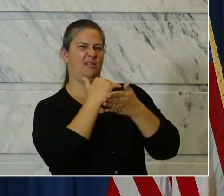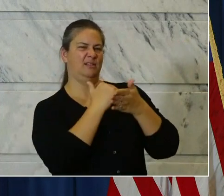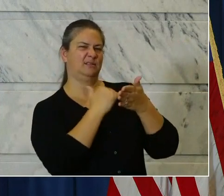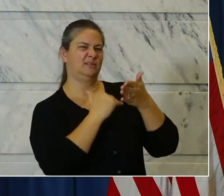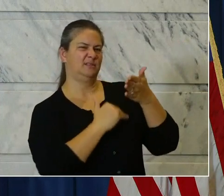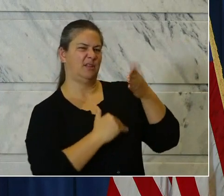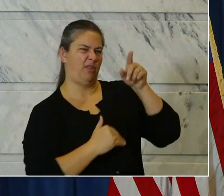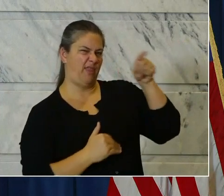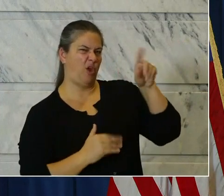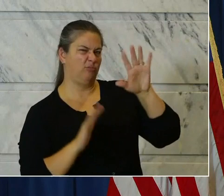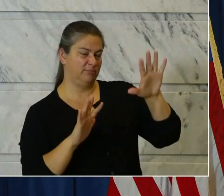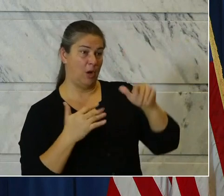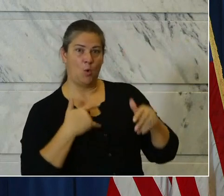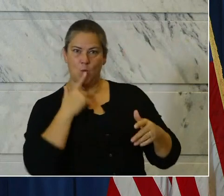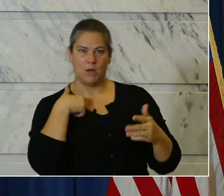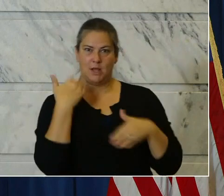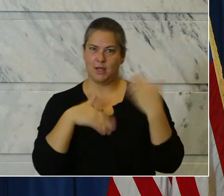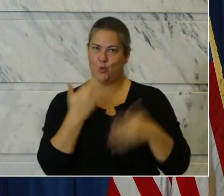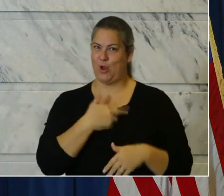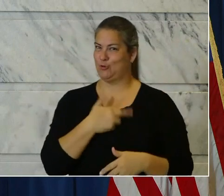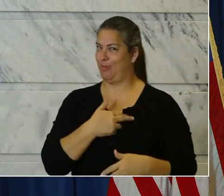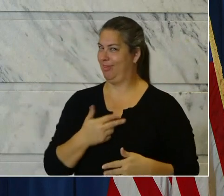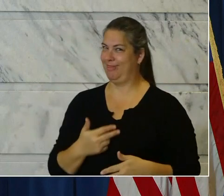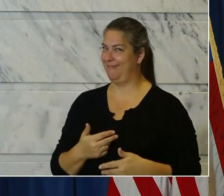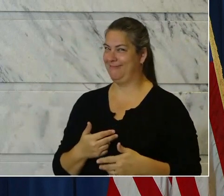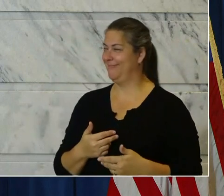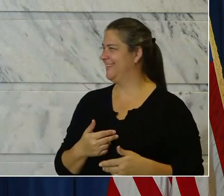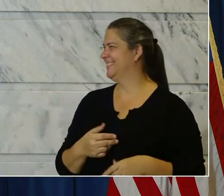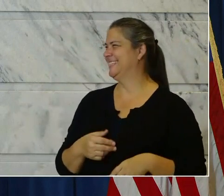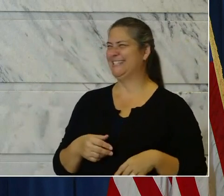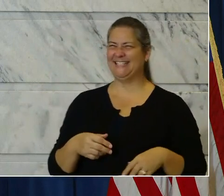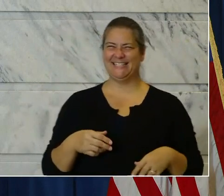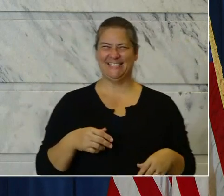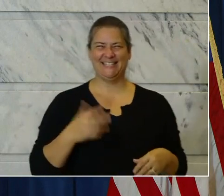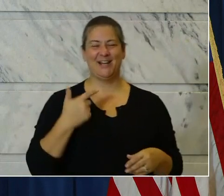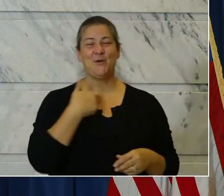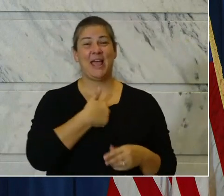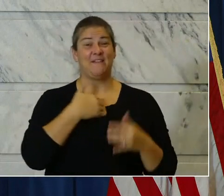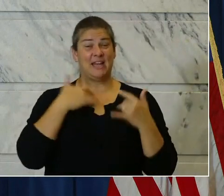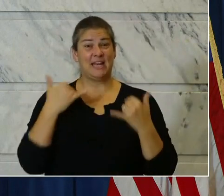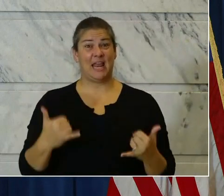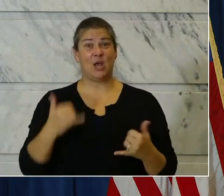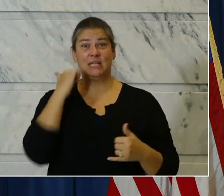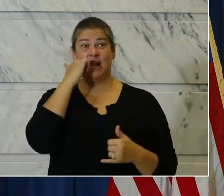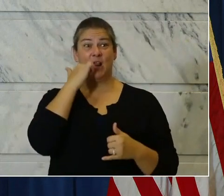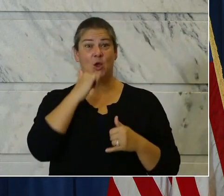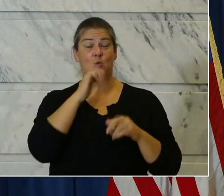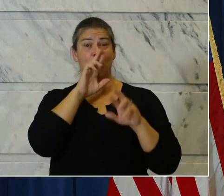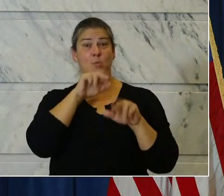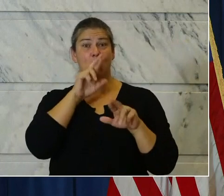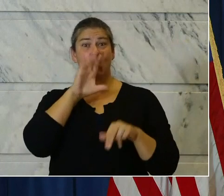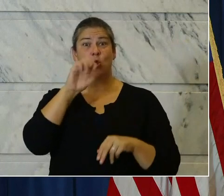Y. .COM. OKAY MOVING ON MOVING